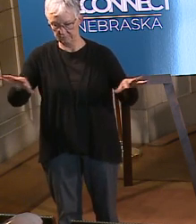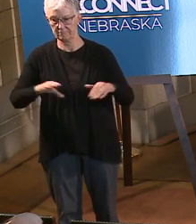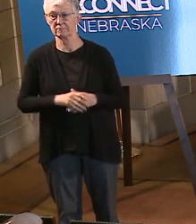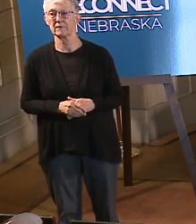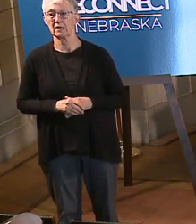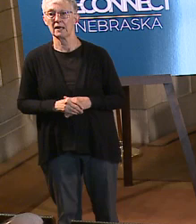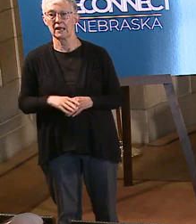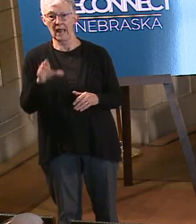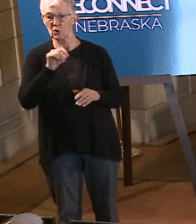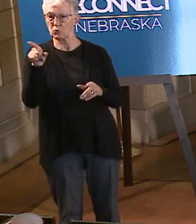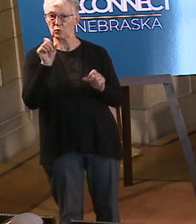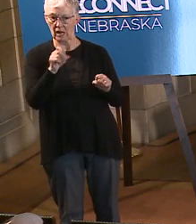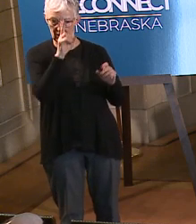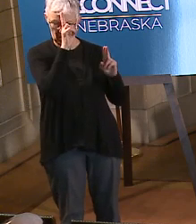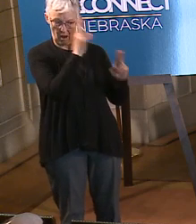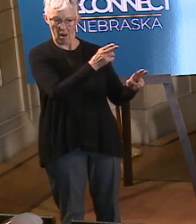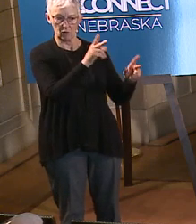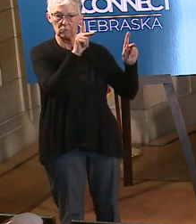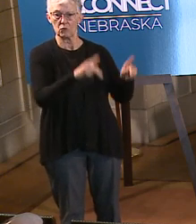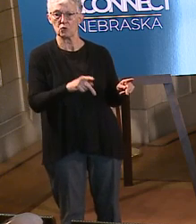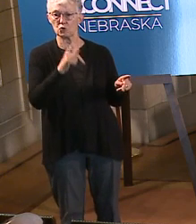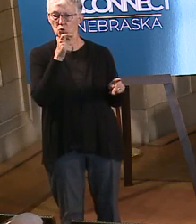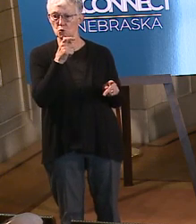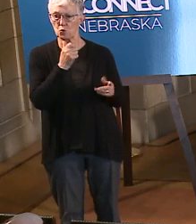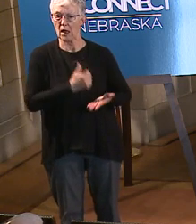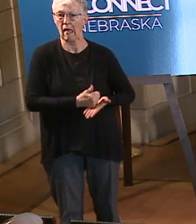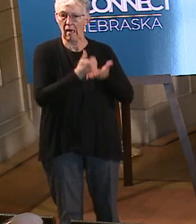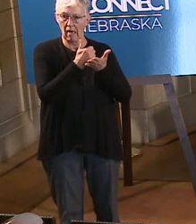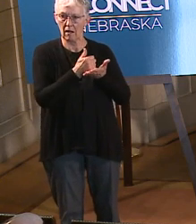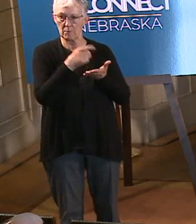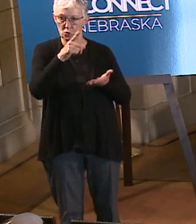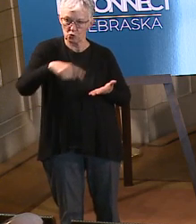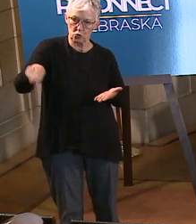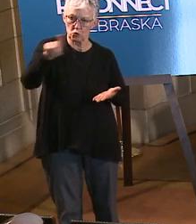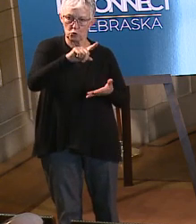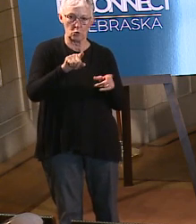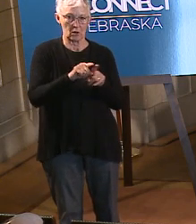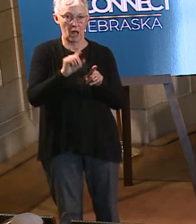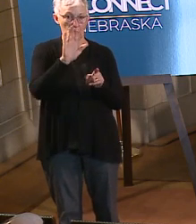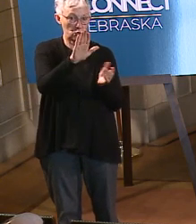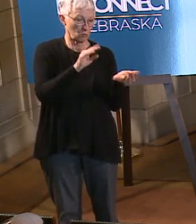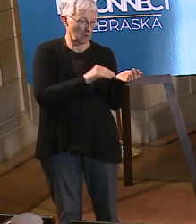NEBRASKANS TO PAY TRIBUTE TO THOSE WHO WENT ABOVE AND BEYOND TO HELP THEM.